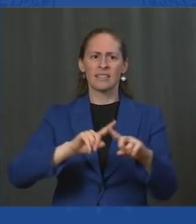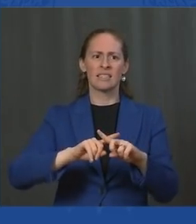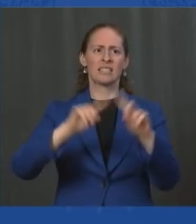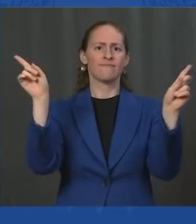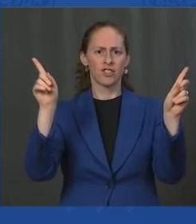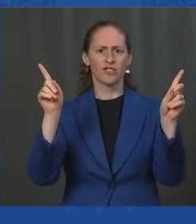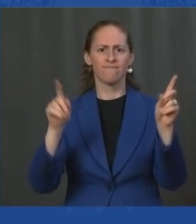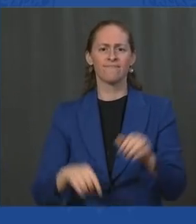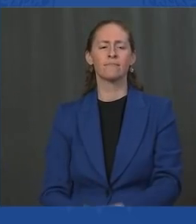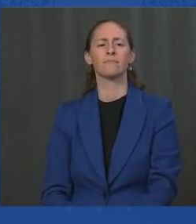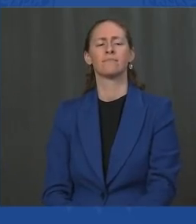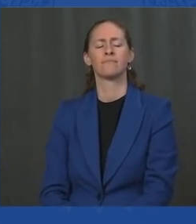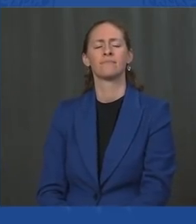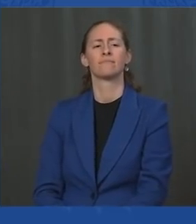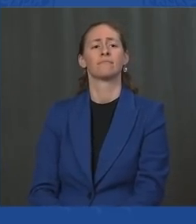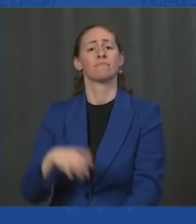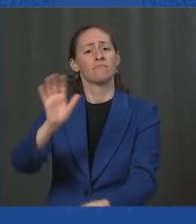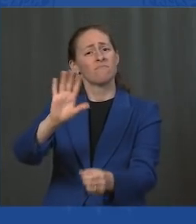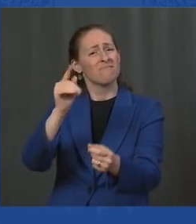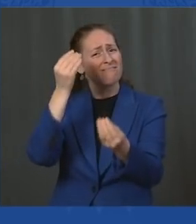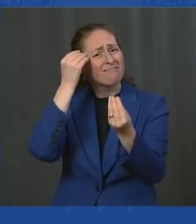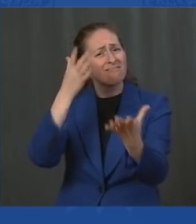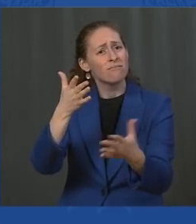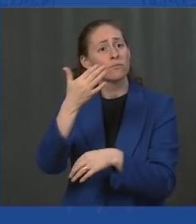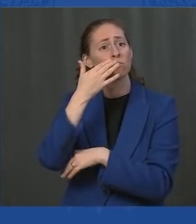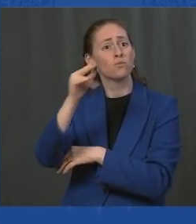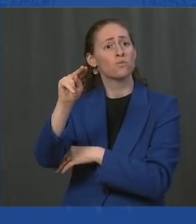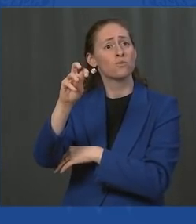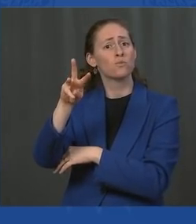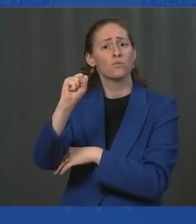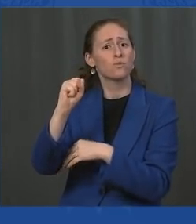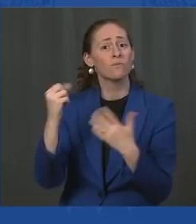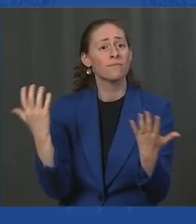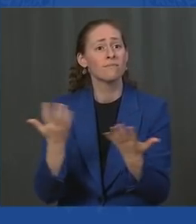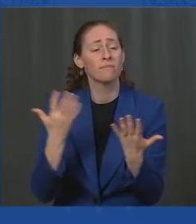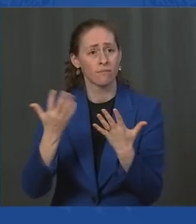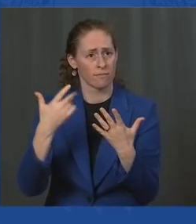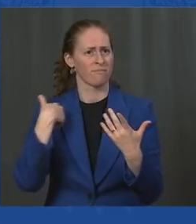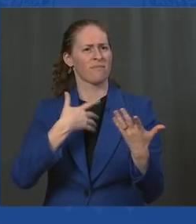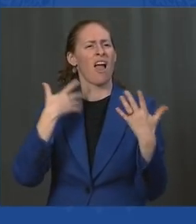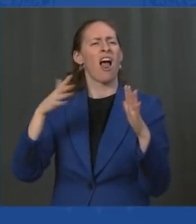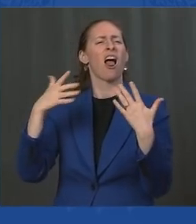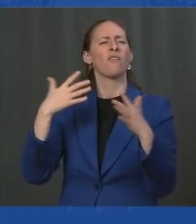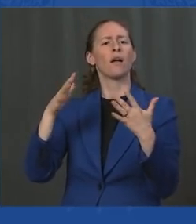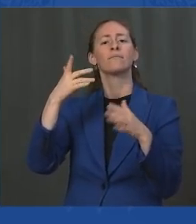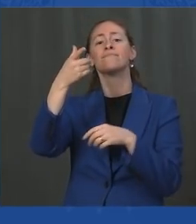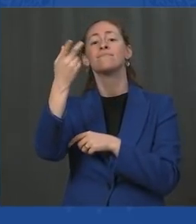multi-billion-dollar federal investment in the levee system around metro New Orleans, it held.